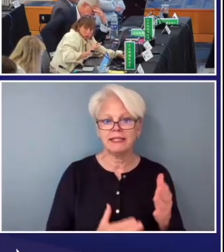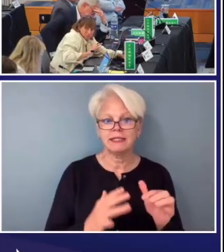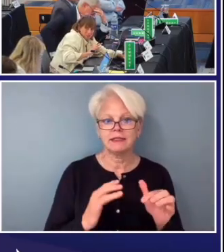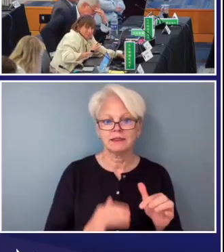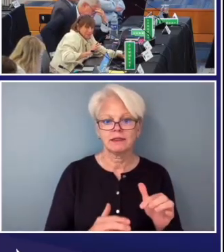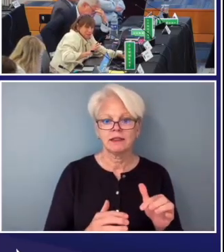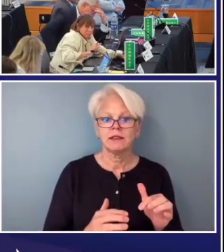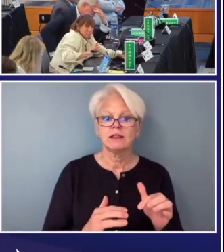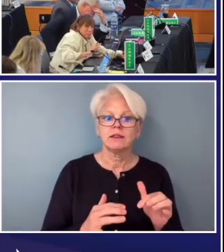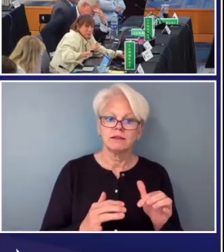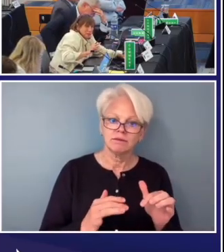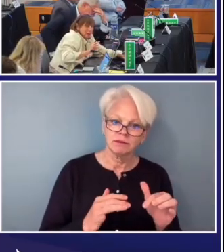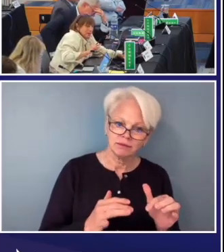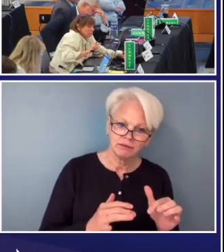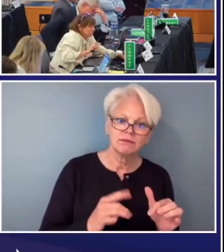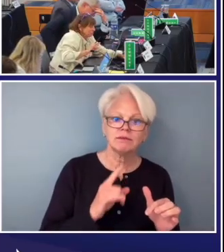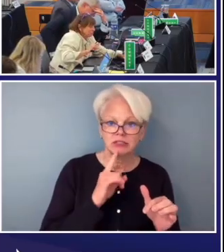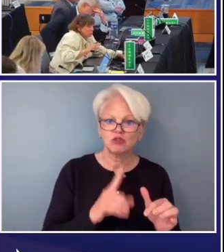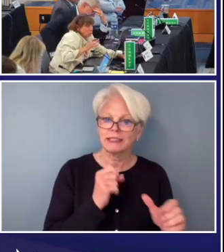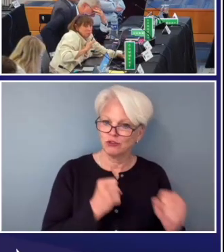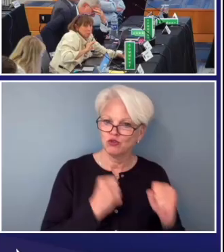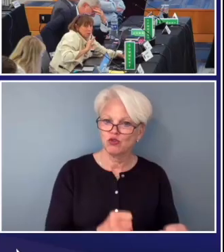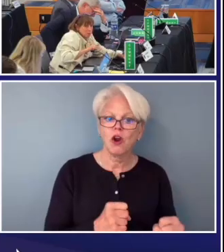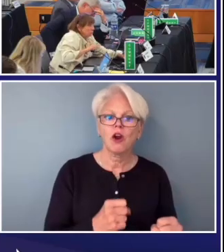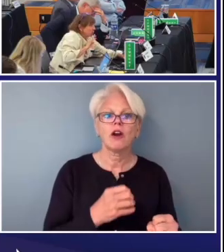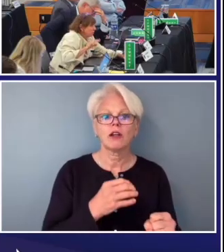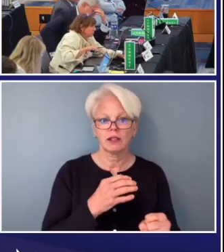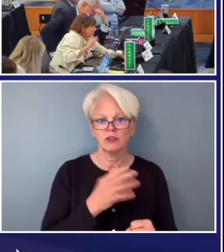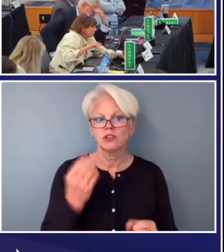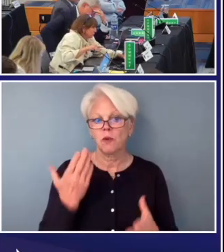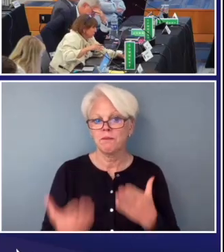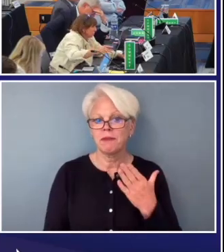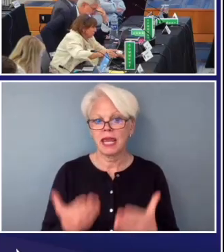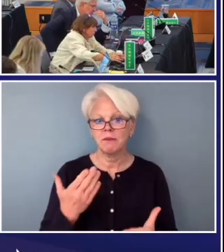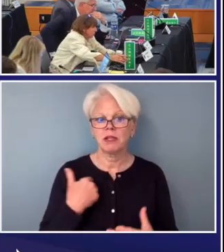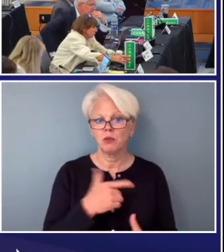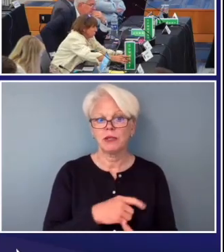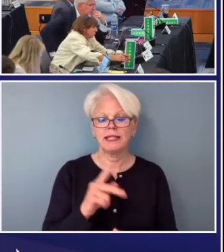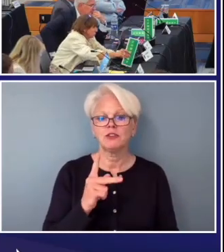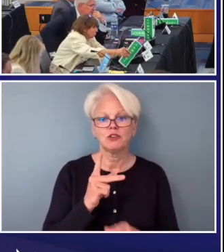Um, and so maybe we need us to keep thinking about transfer of credit.